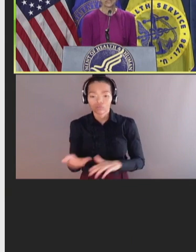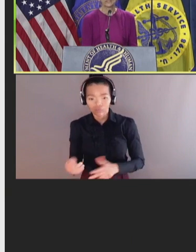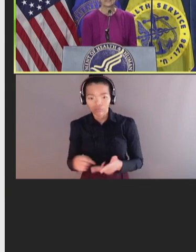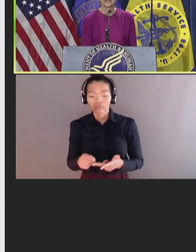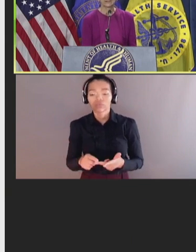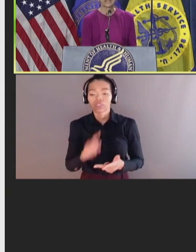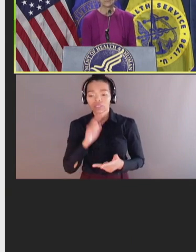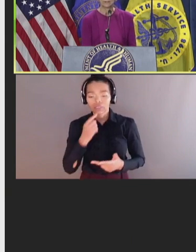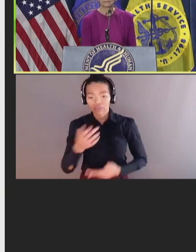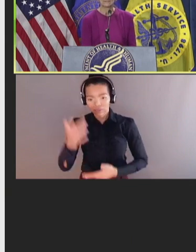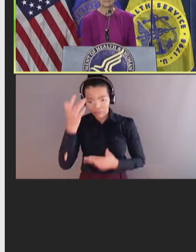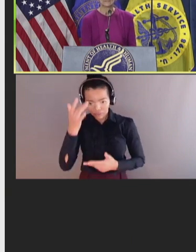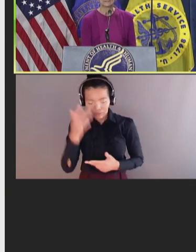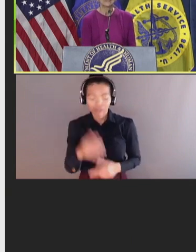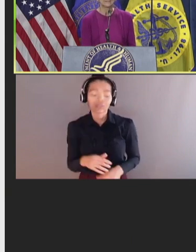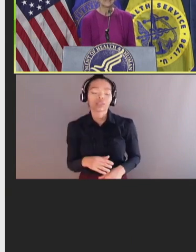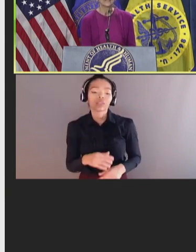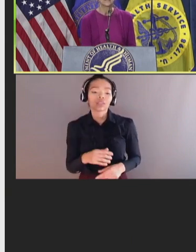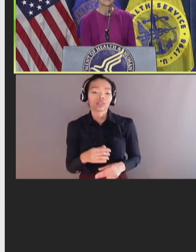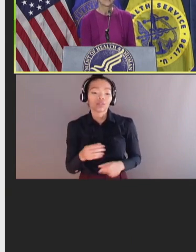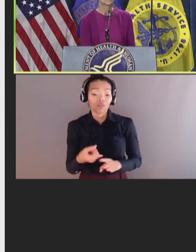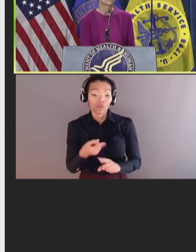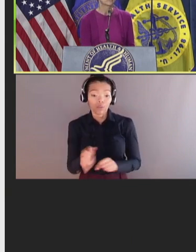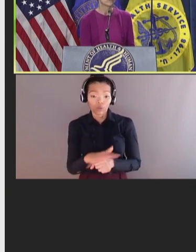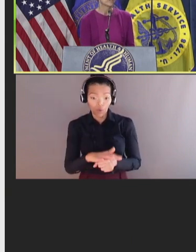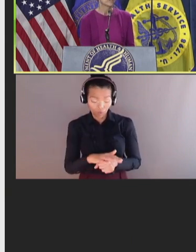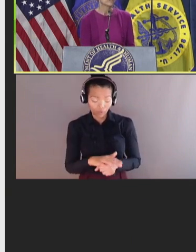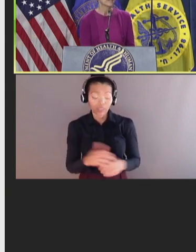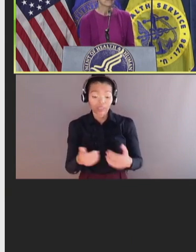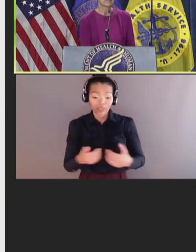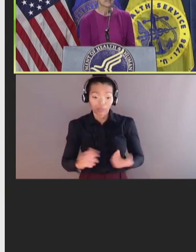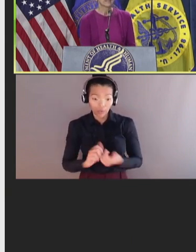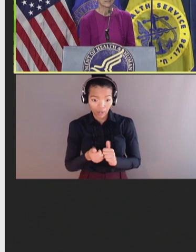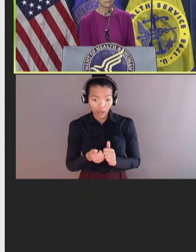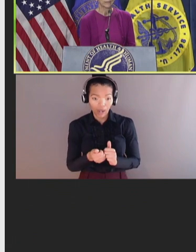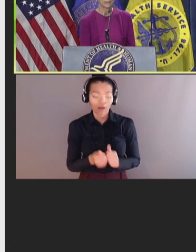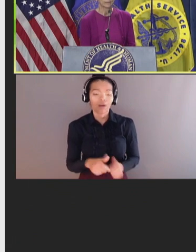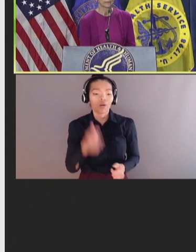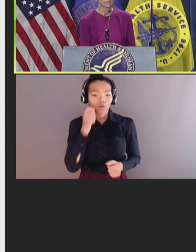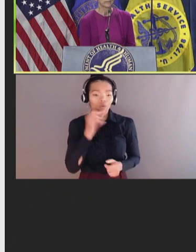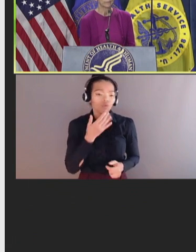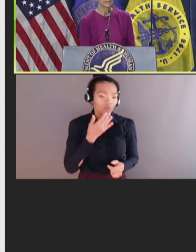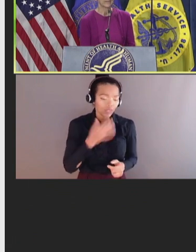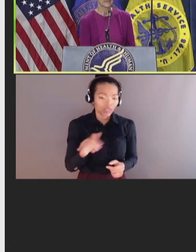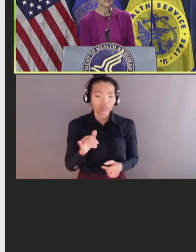disaggregated by race and ethnicity, and we could see the devastating impact the pandemic had,